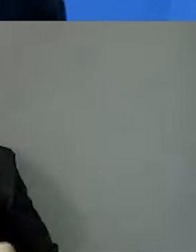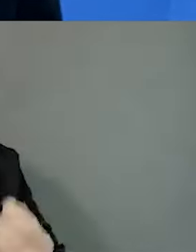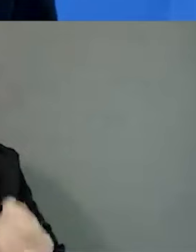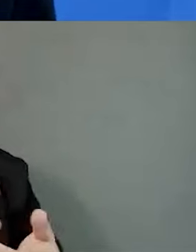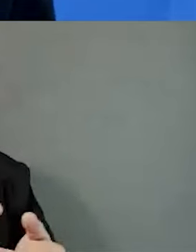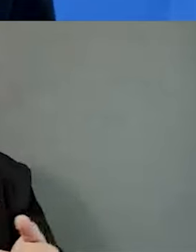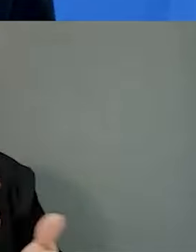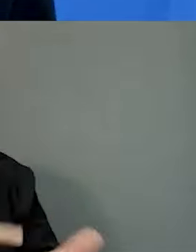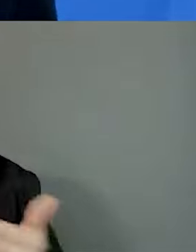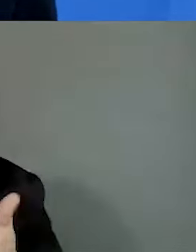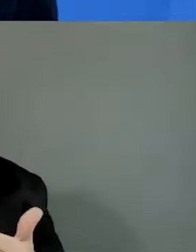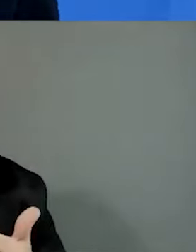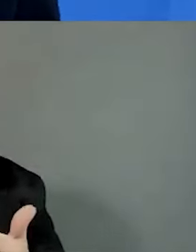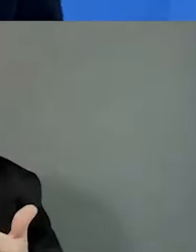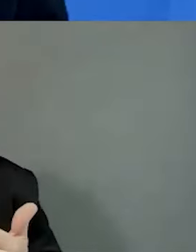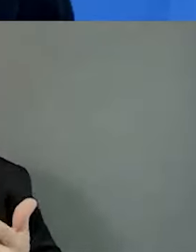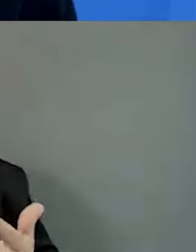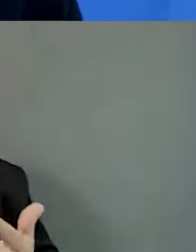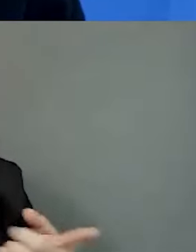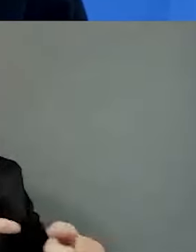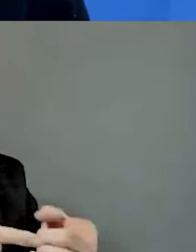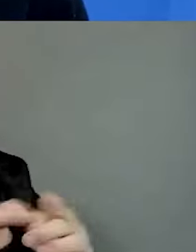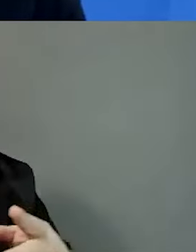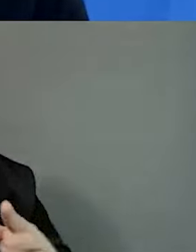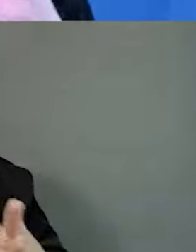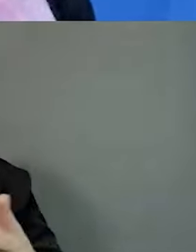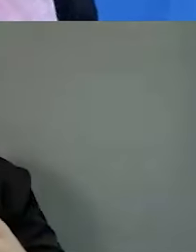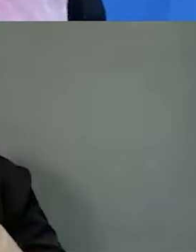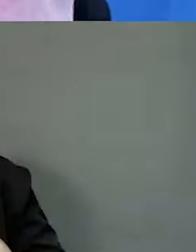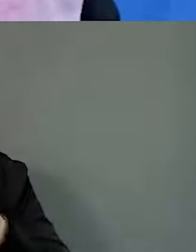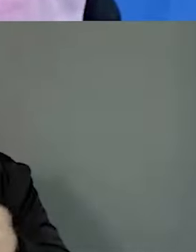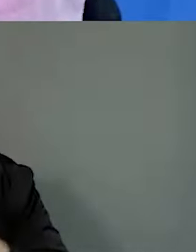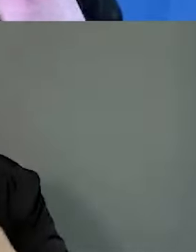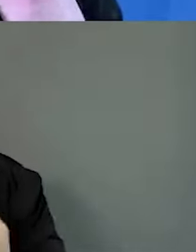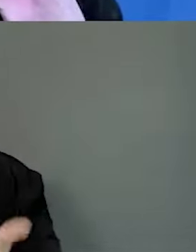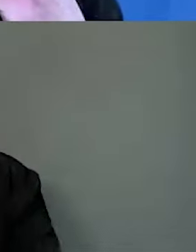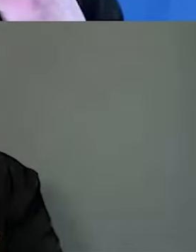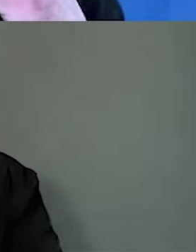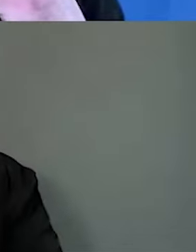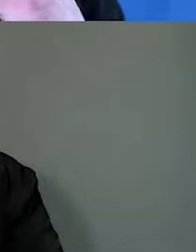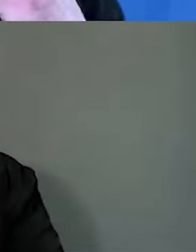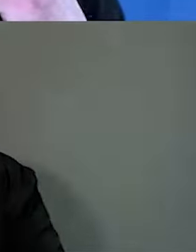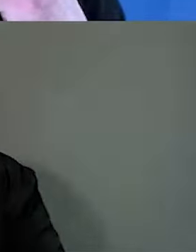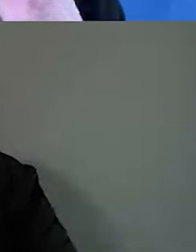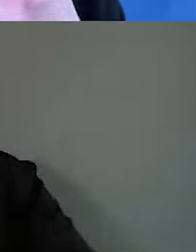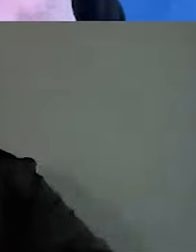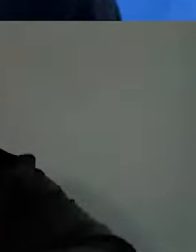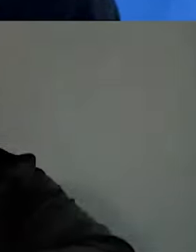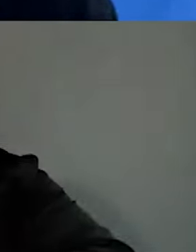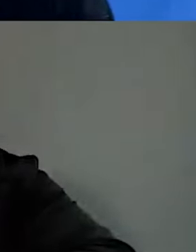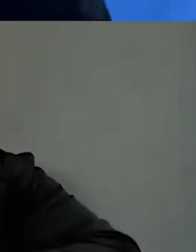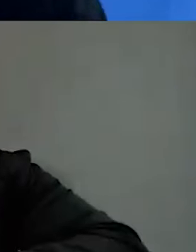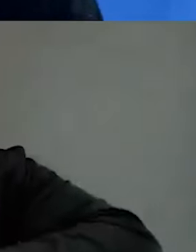What we're saying, and even when you look at the new set of terms and conditions, we apply it to